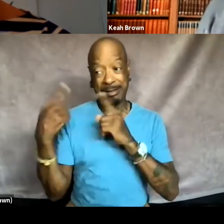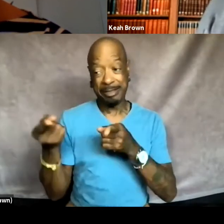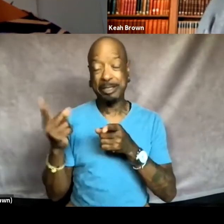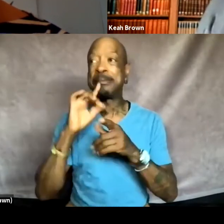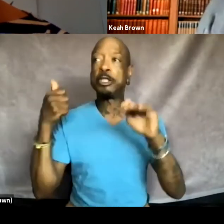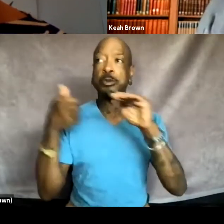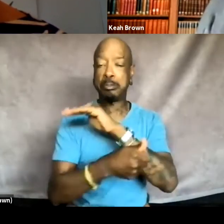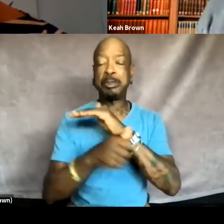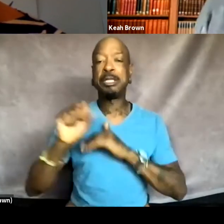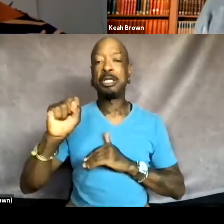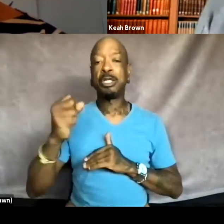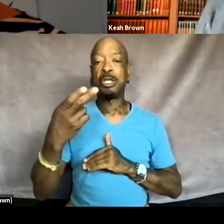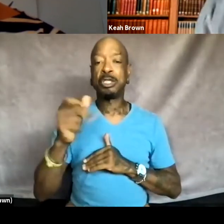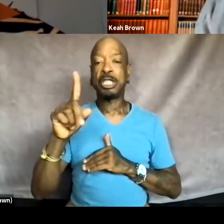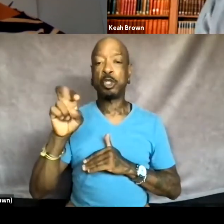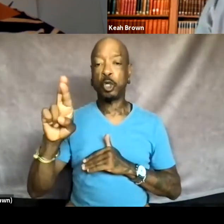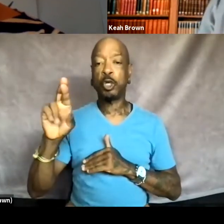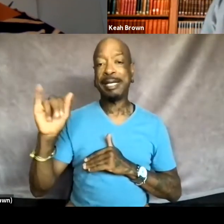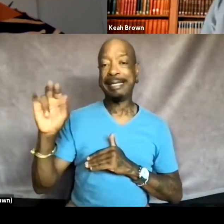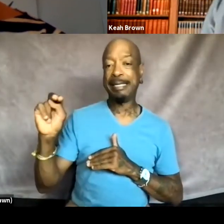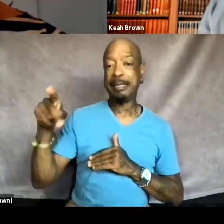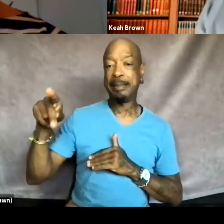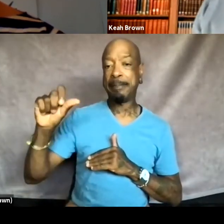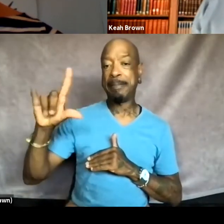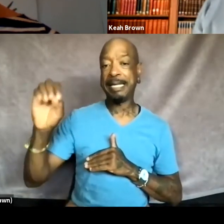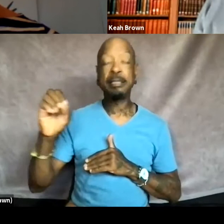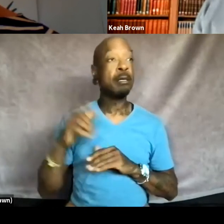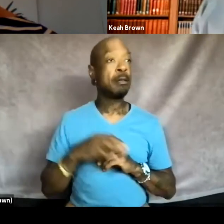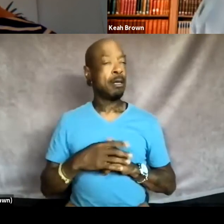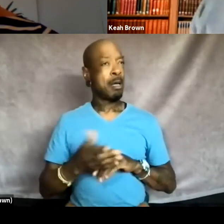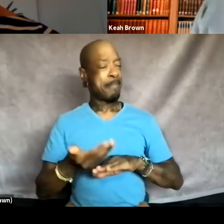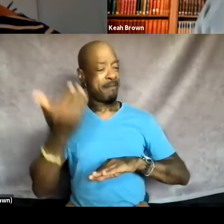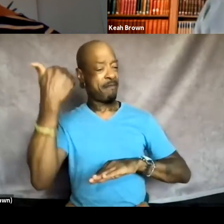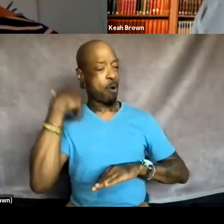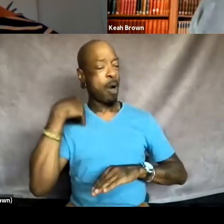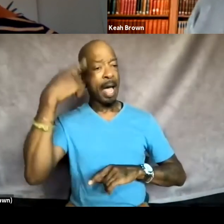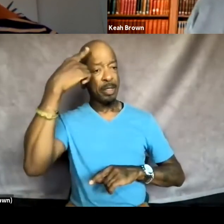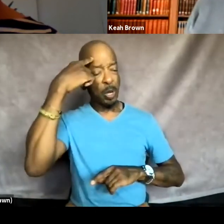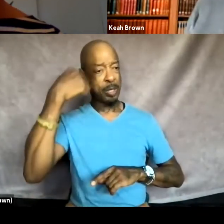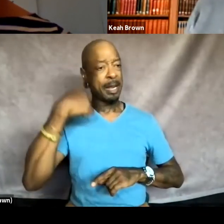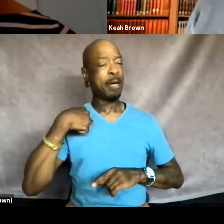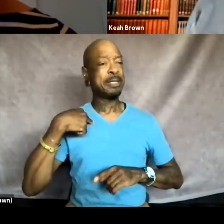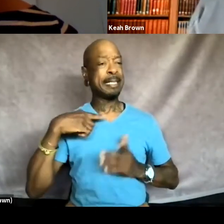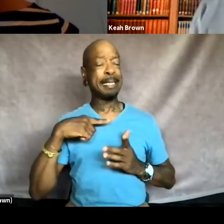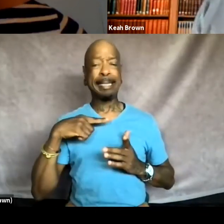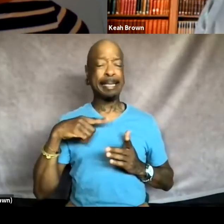Keah Brown: I mean beforehand, I thought I was somewhere in the middle, you know closer